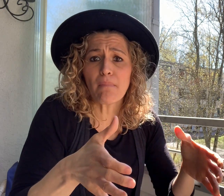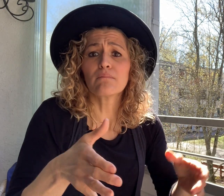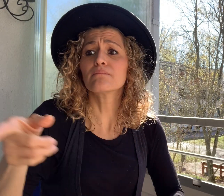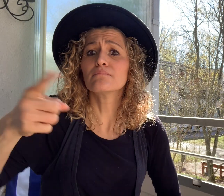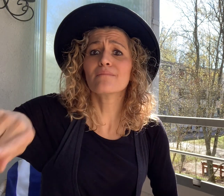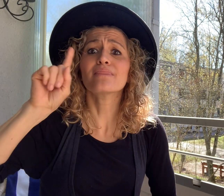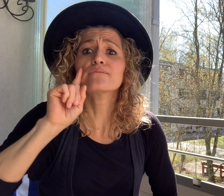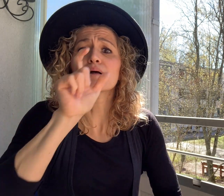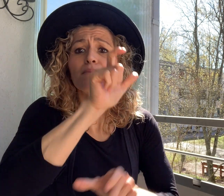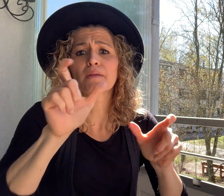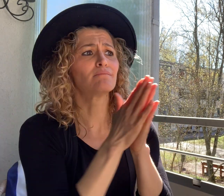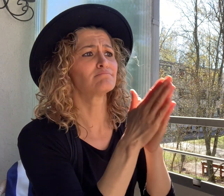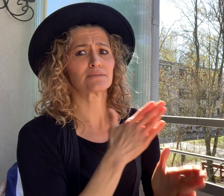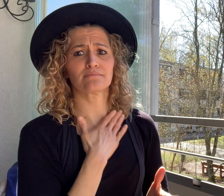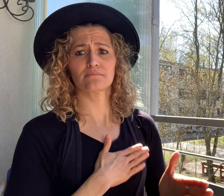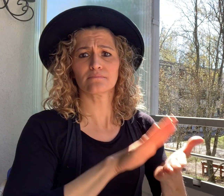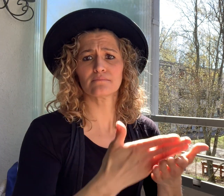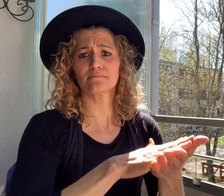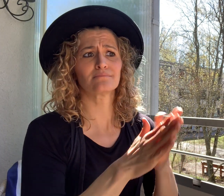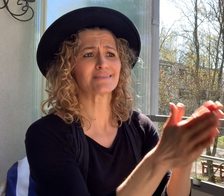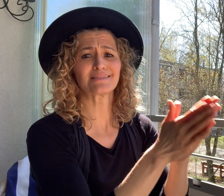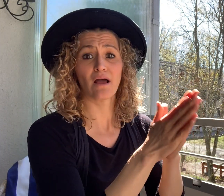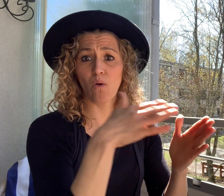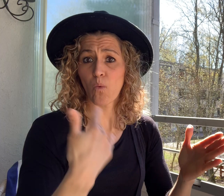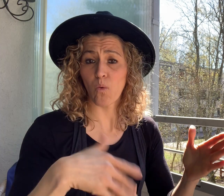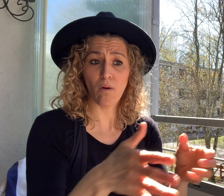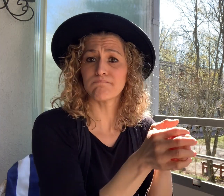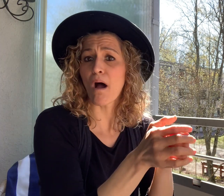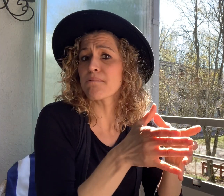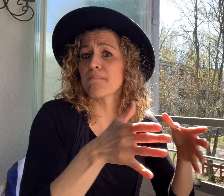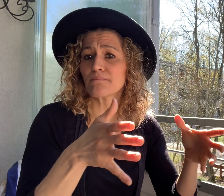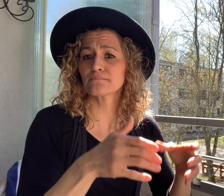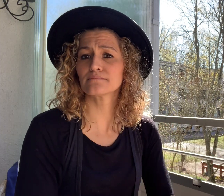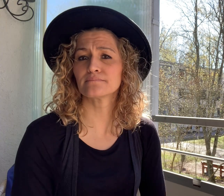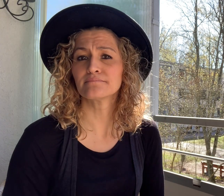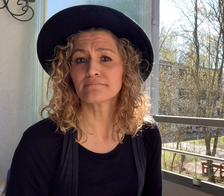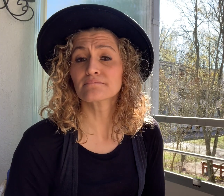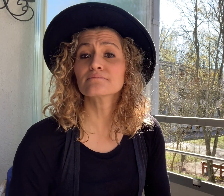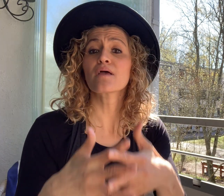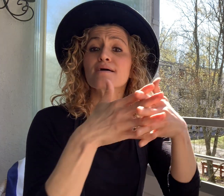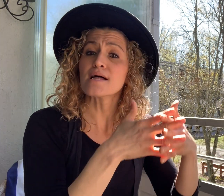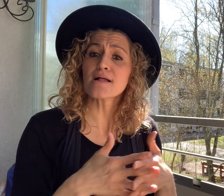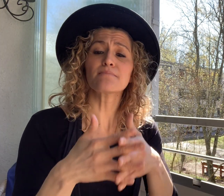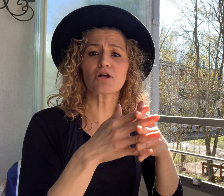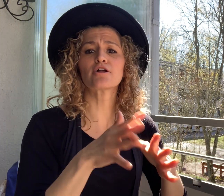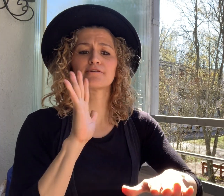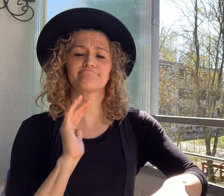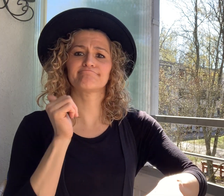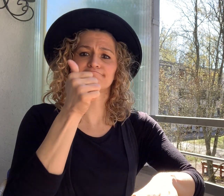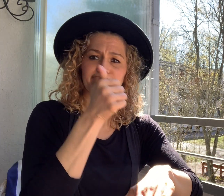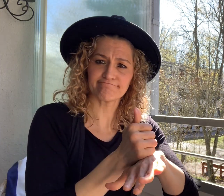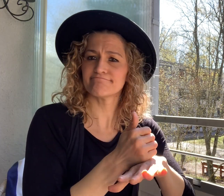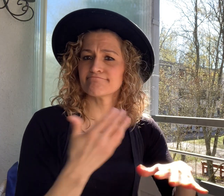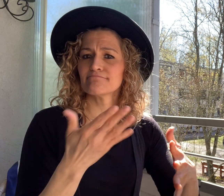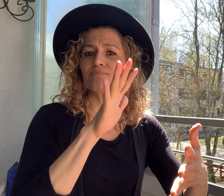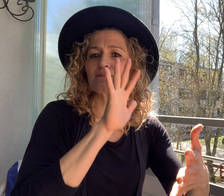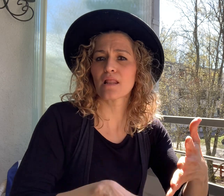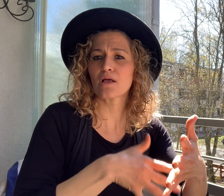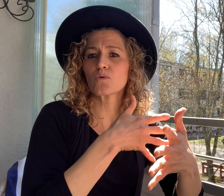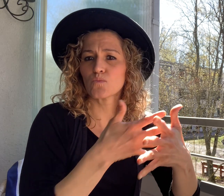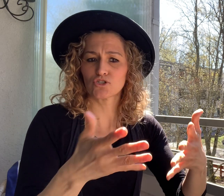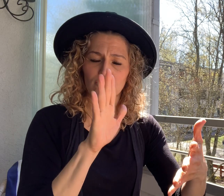interpreters jumped significantly. An association of sign language